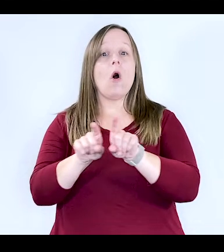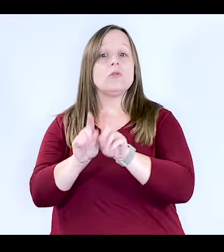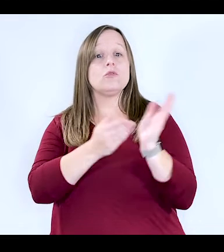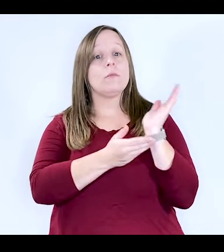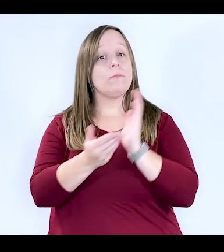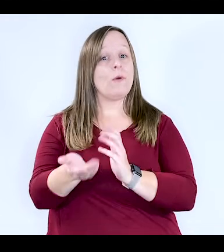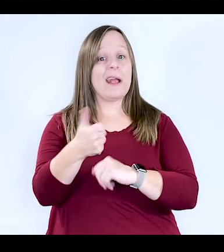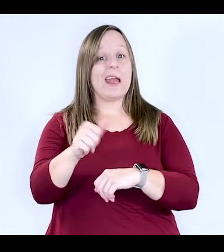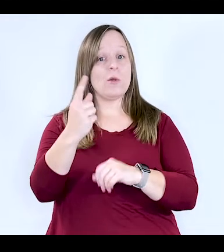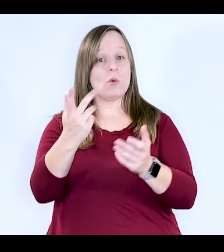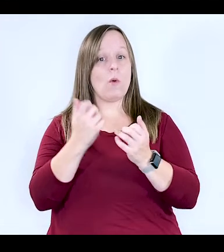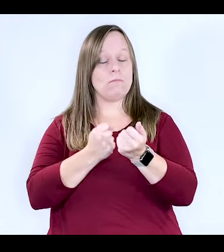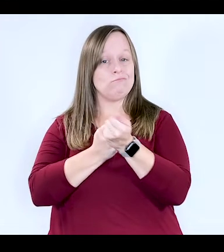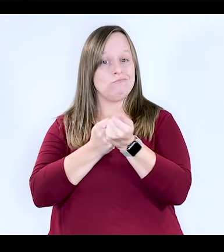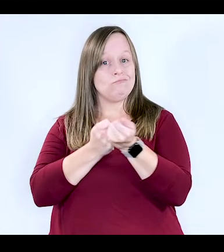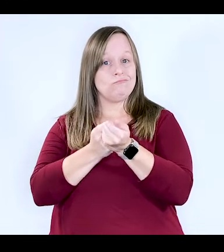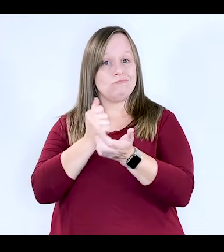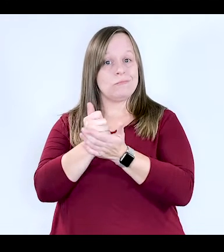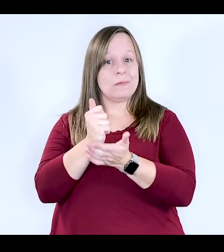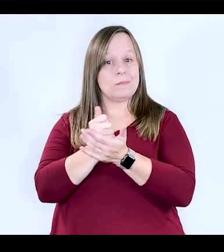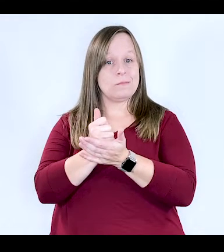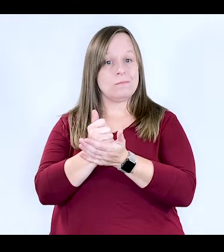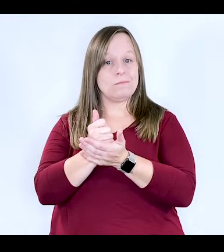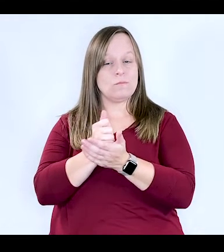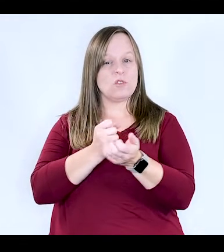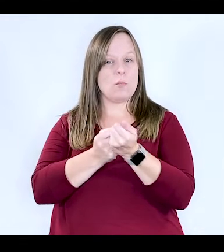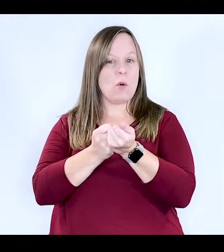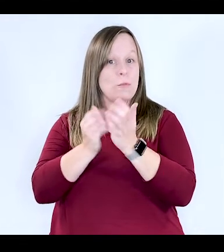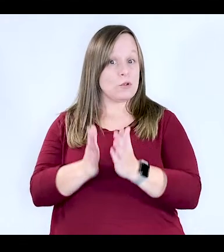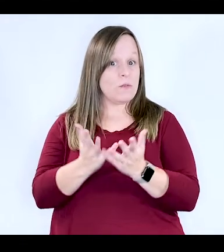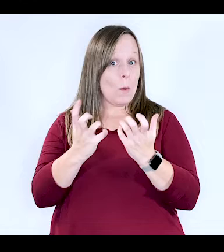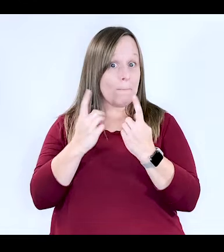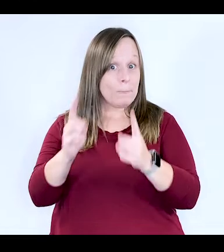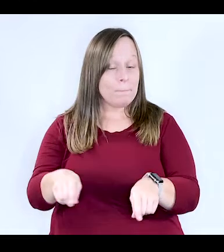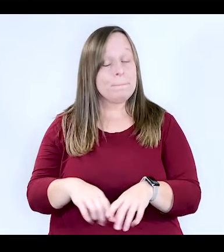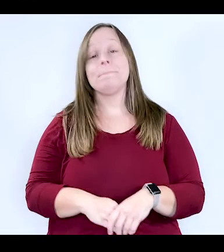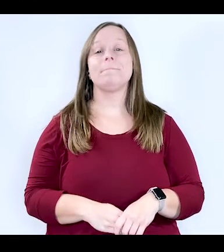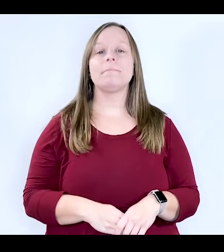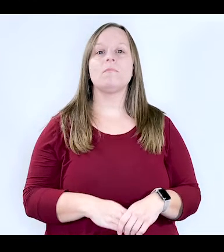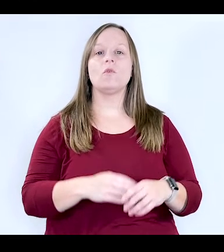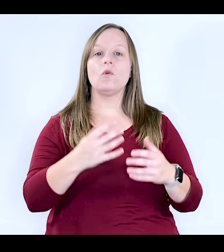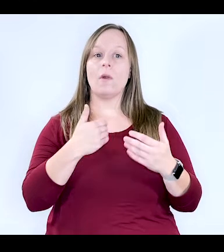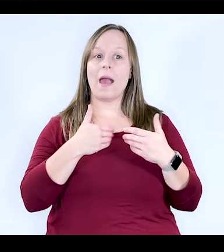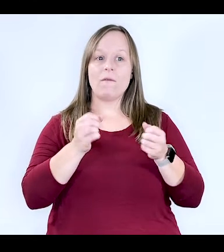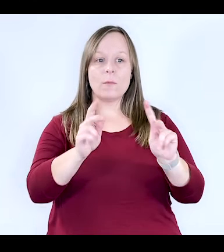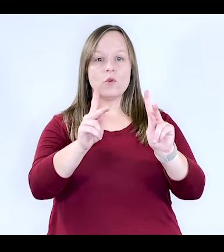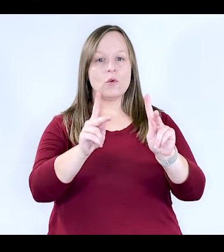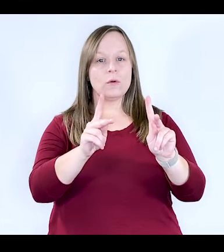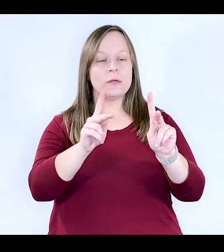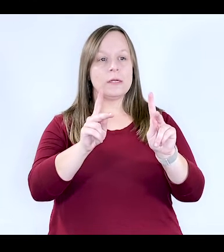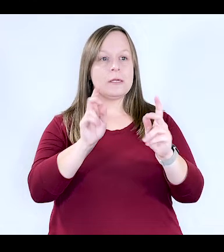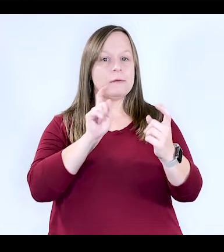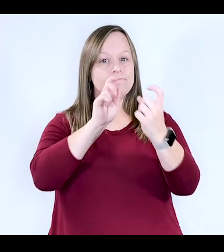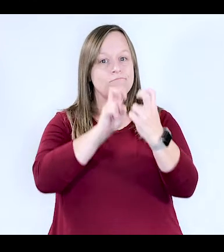could bring anyone with you who could act as a support for you. You would have the chance to meet with the judge